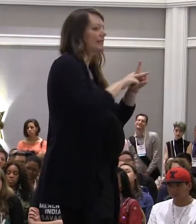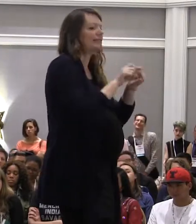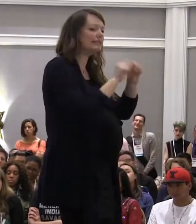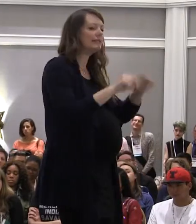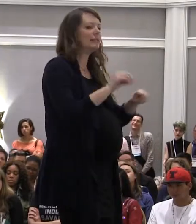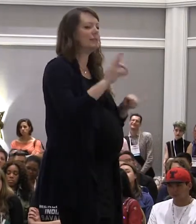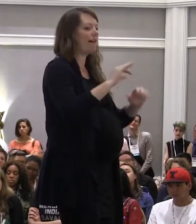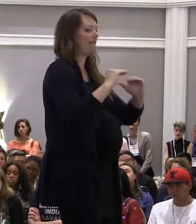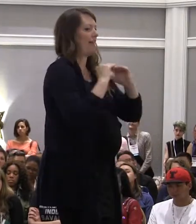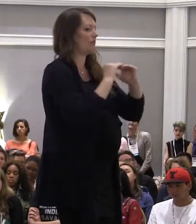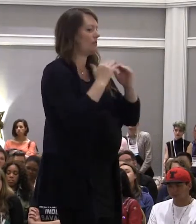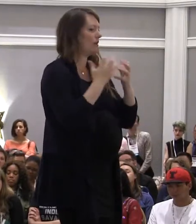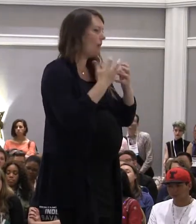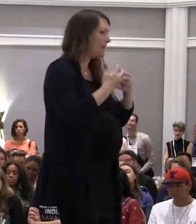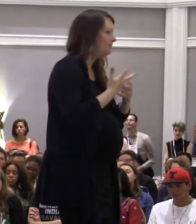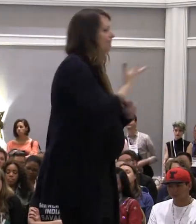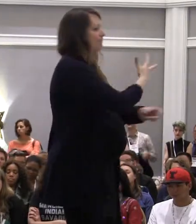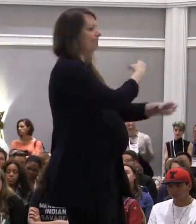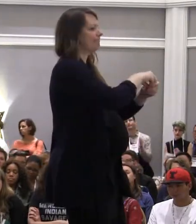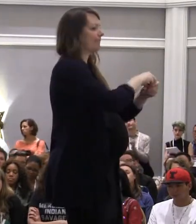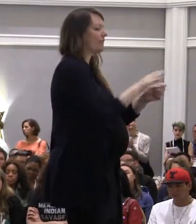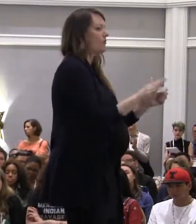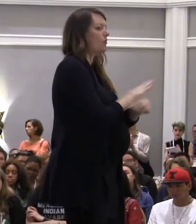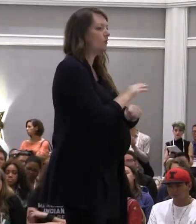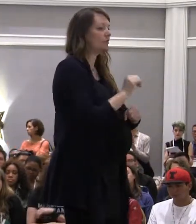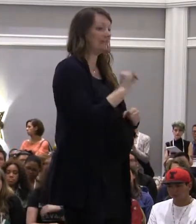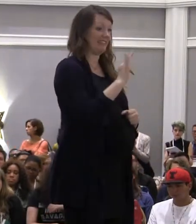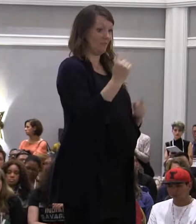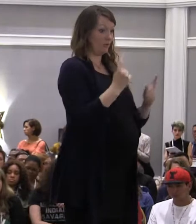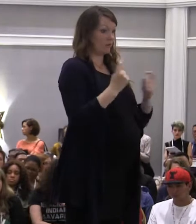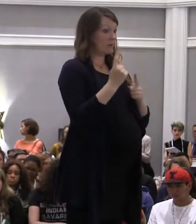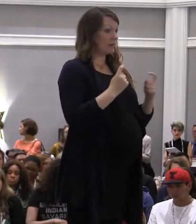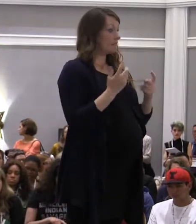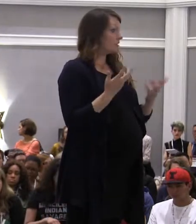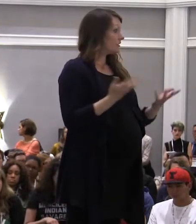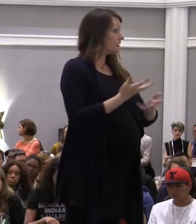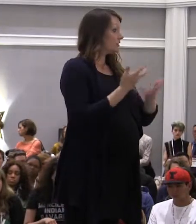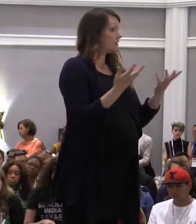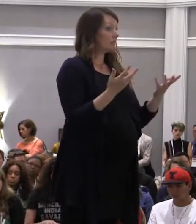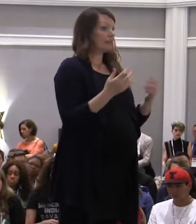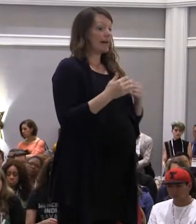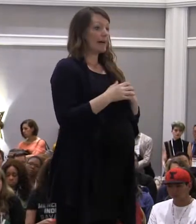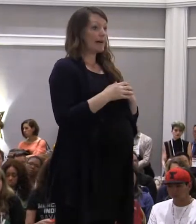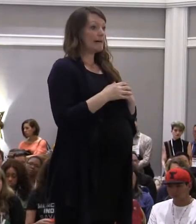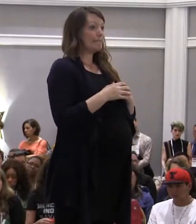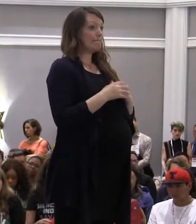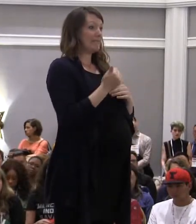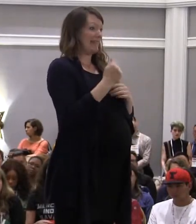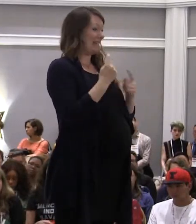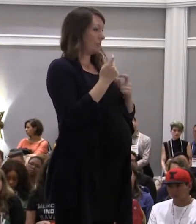So thank you, thank you. If you have questions, if you all have questions about this, and you need to unpack more,